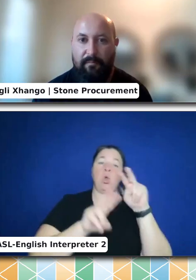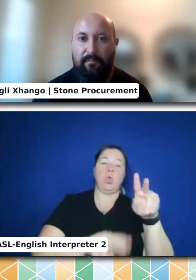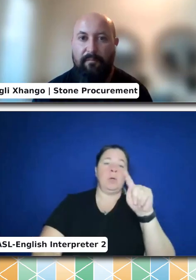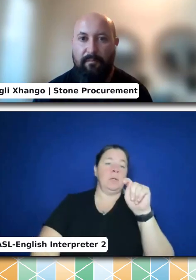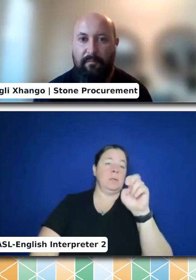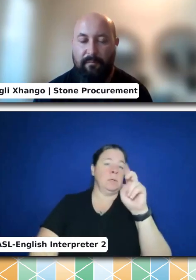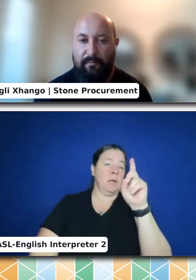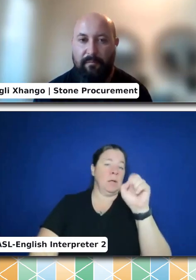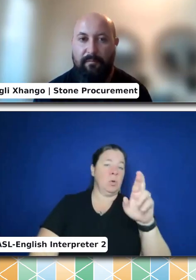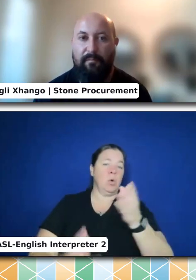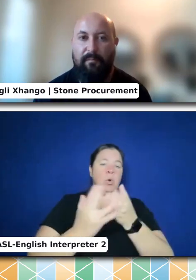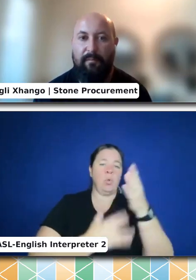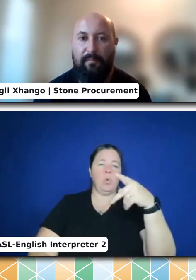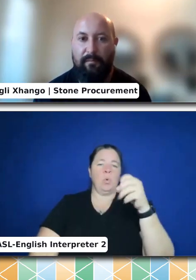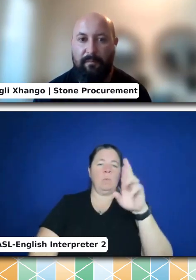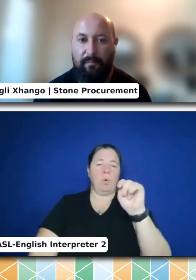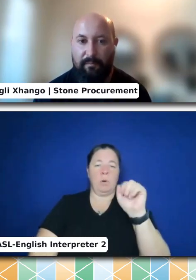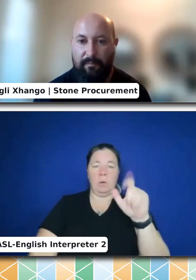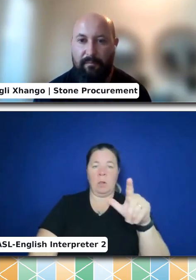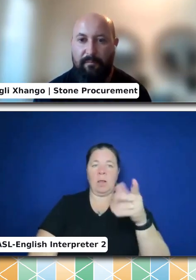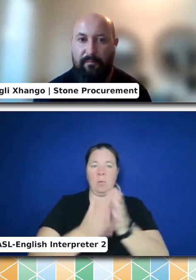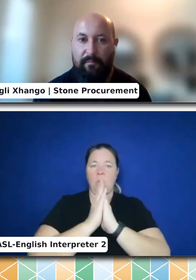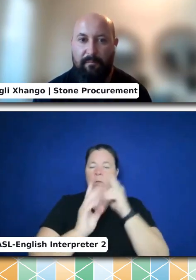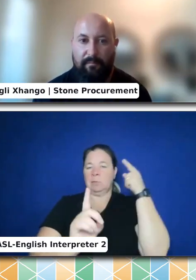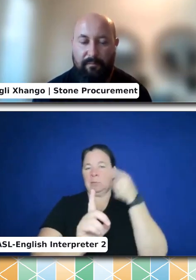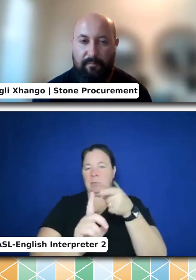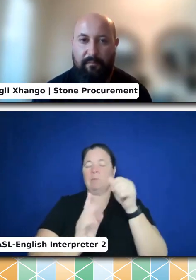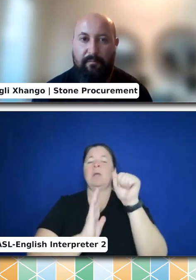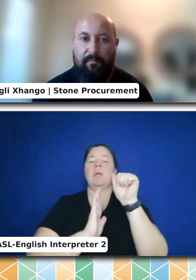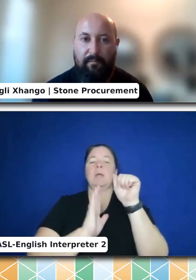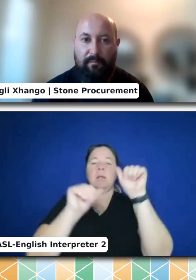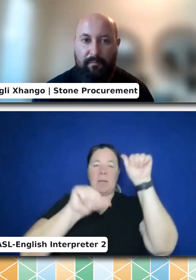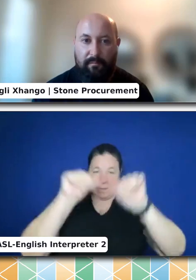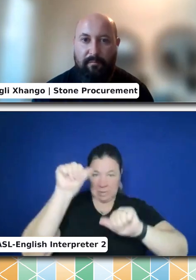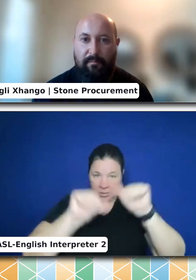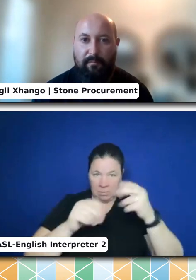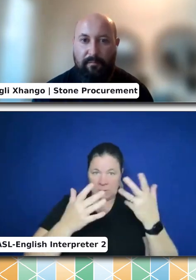Through the portal, um, and they're requesting a particular assessment, as an example, let's say.